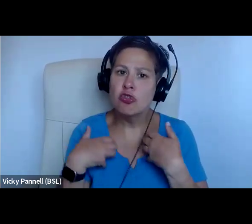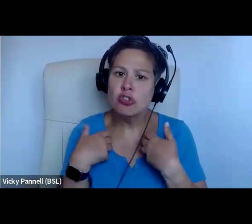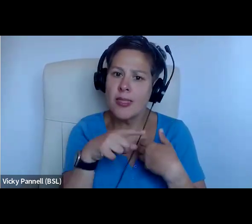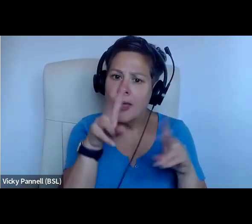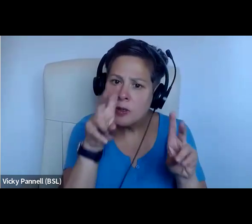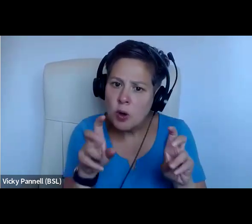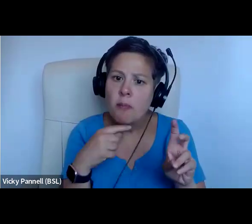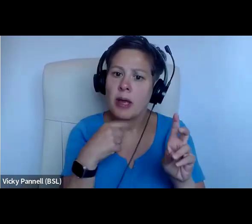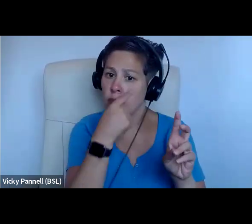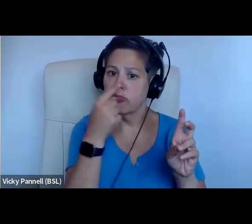And again